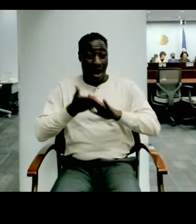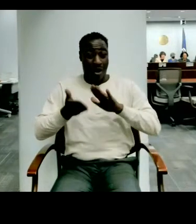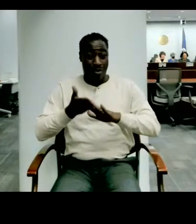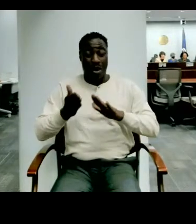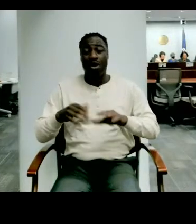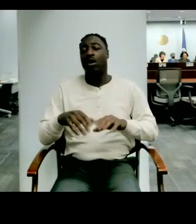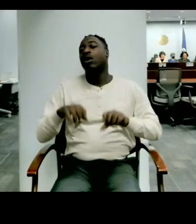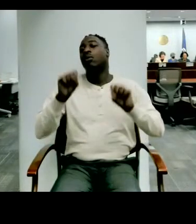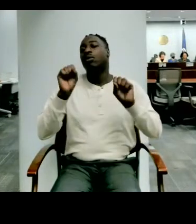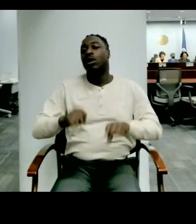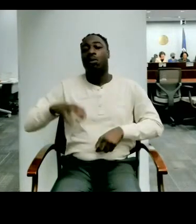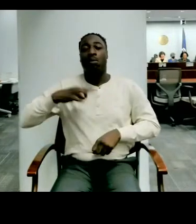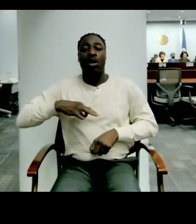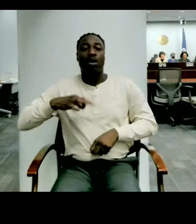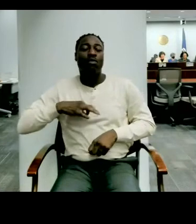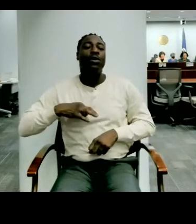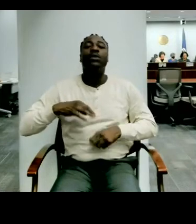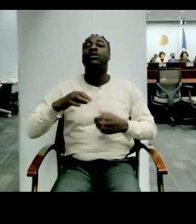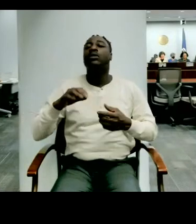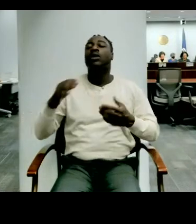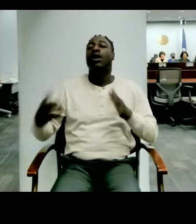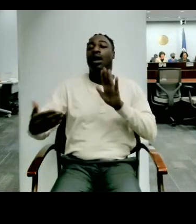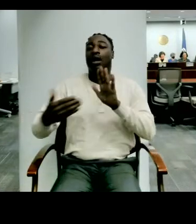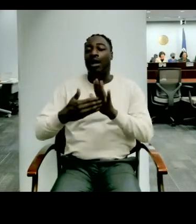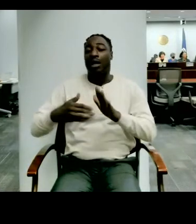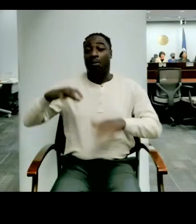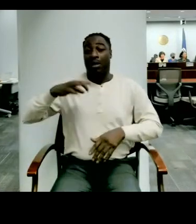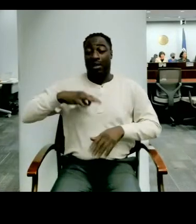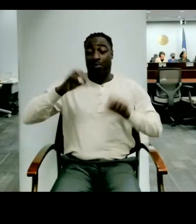Potential benefits must be weighed against potential risks, we commend